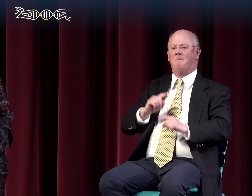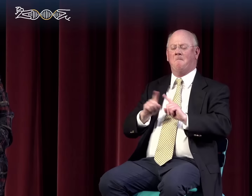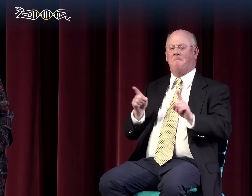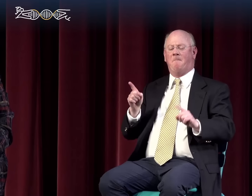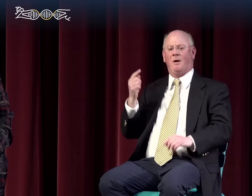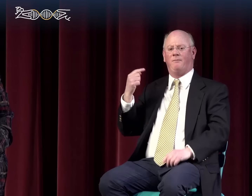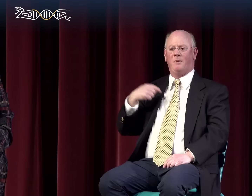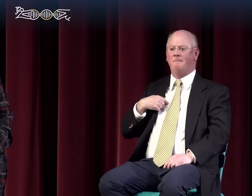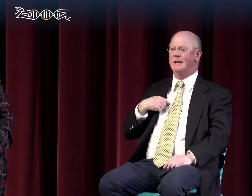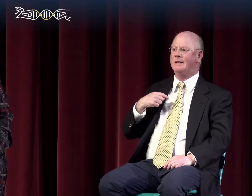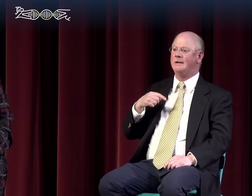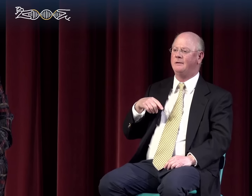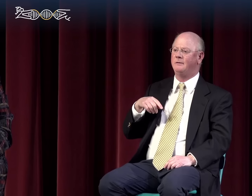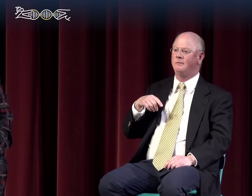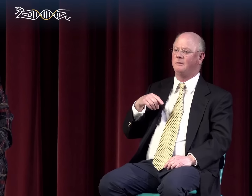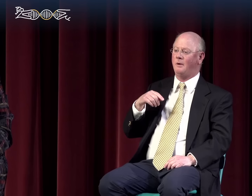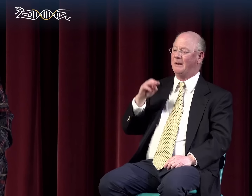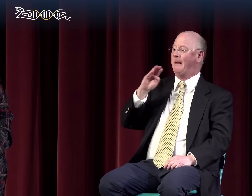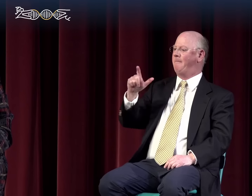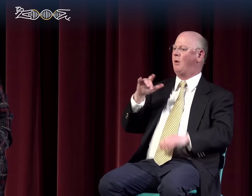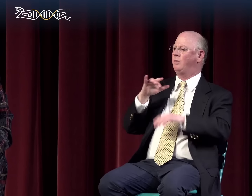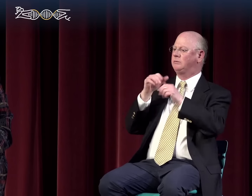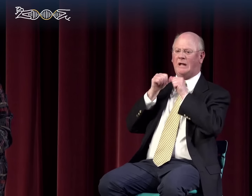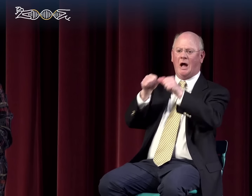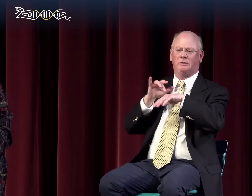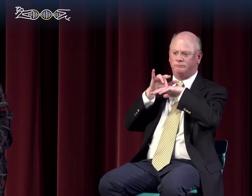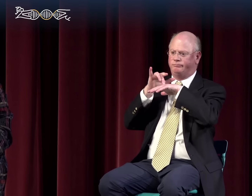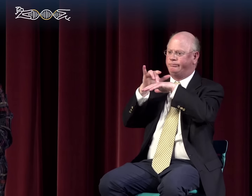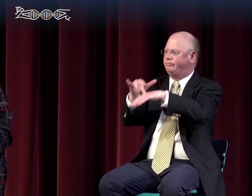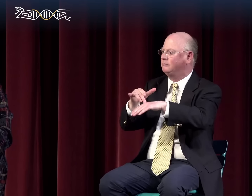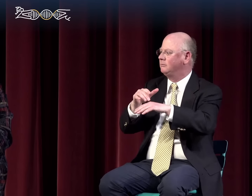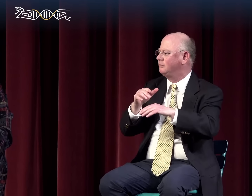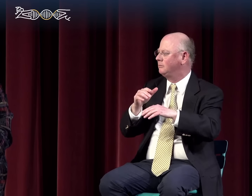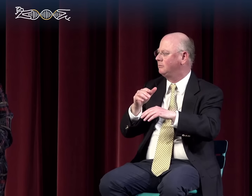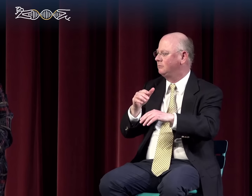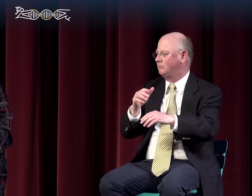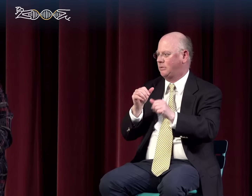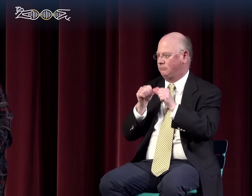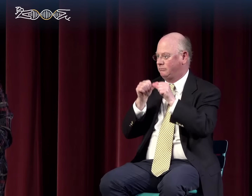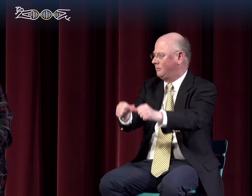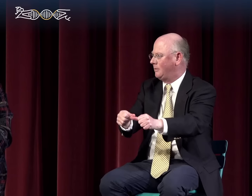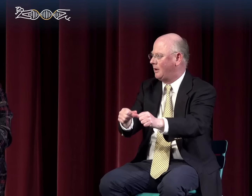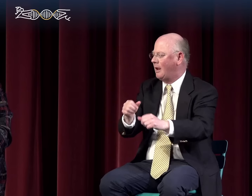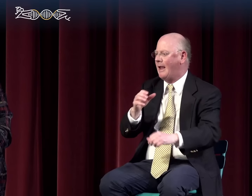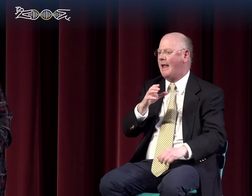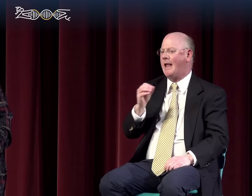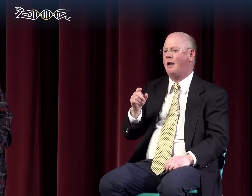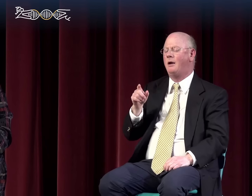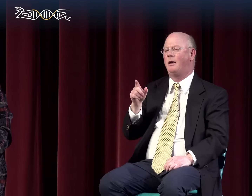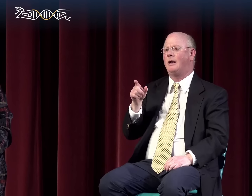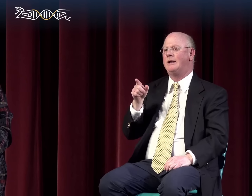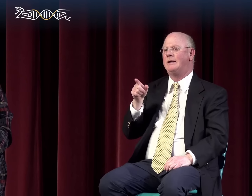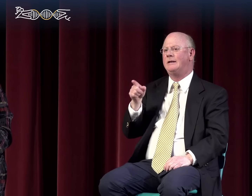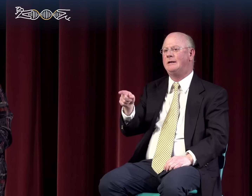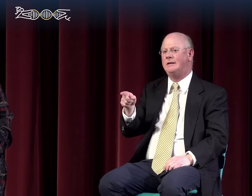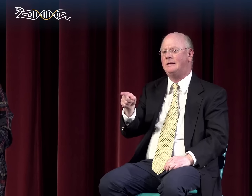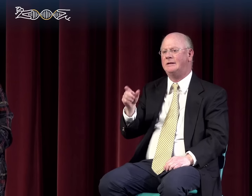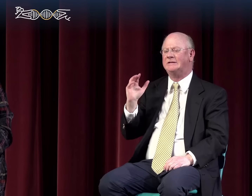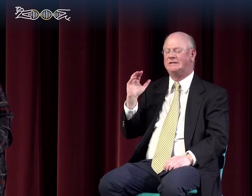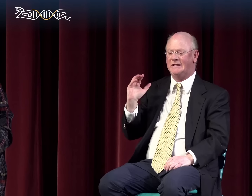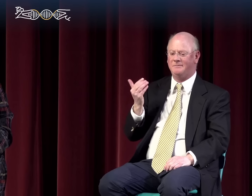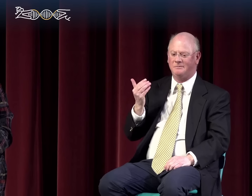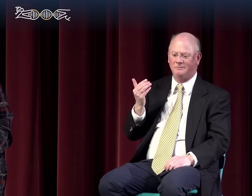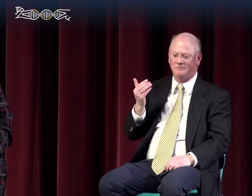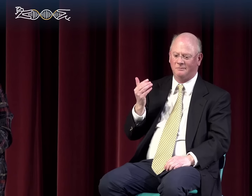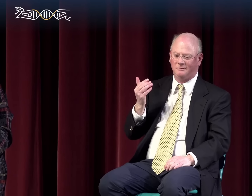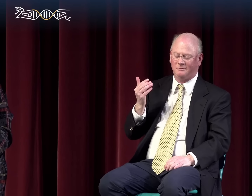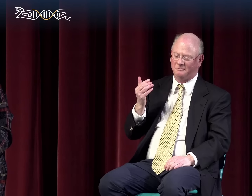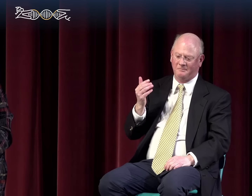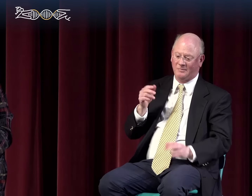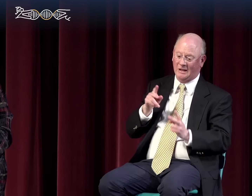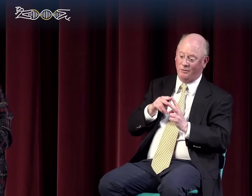And yet, for me, Bell constant lifelong obsession with this seems to have